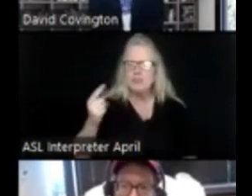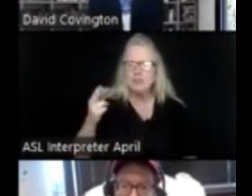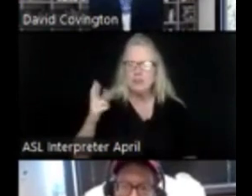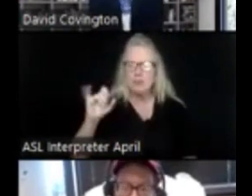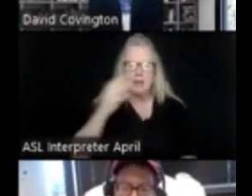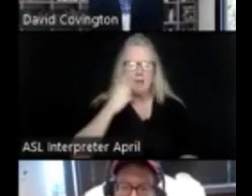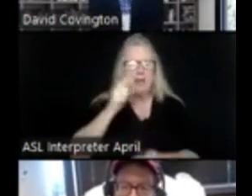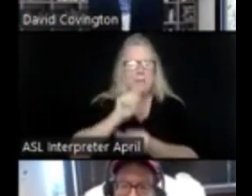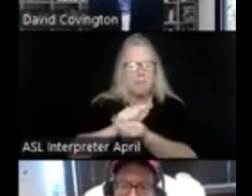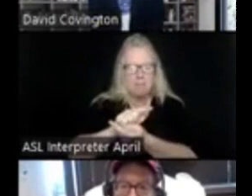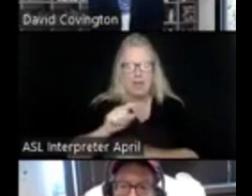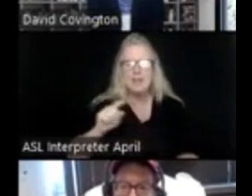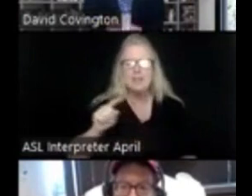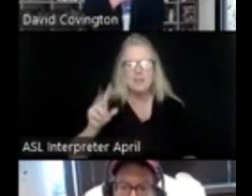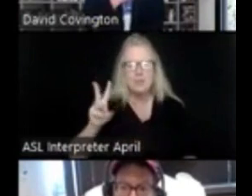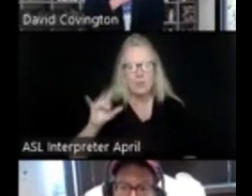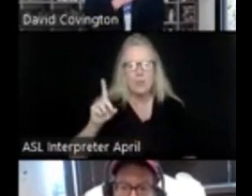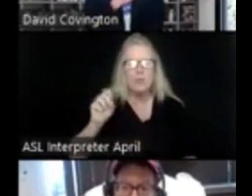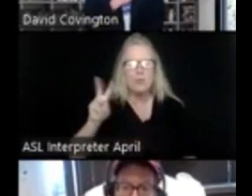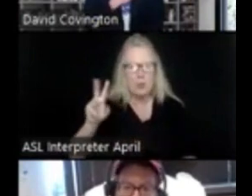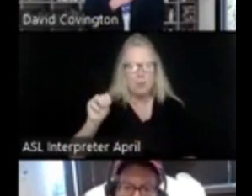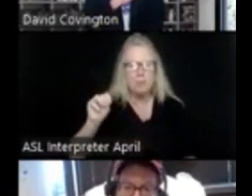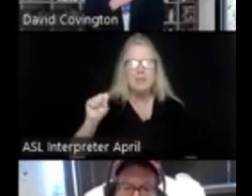DART. IT WAS GREAT.